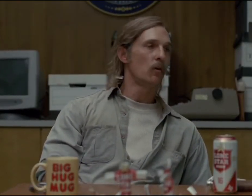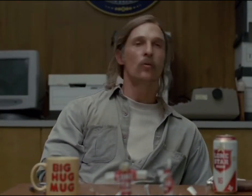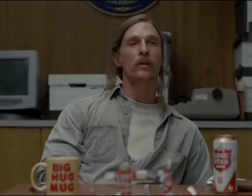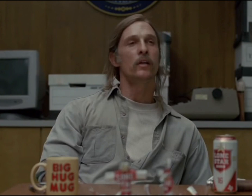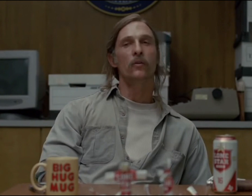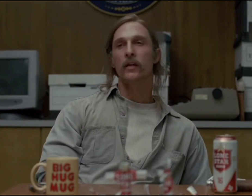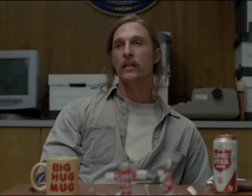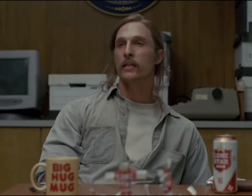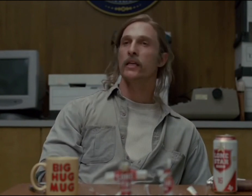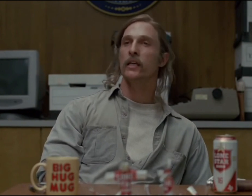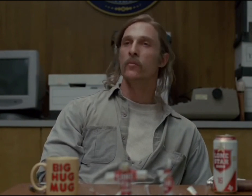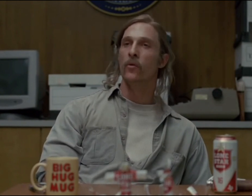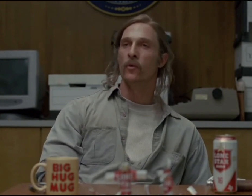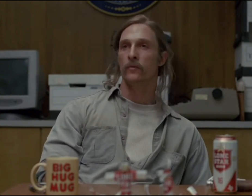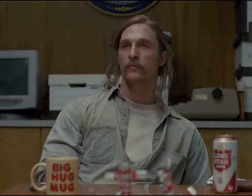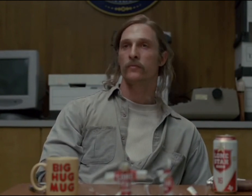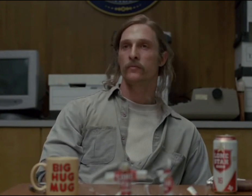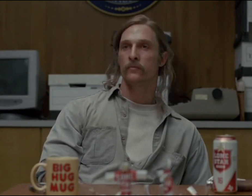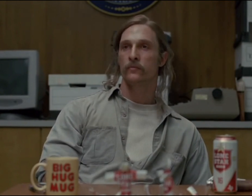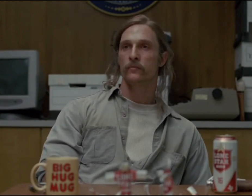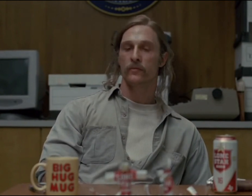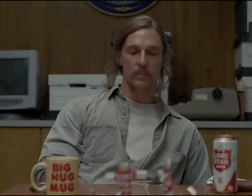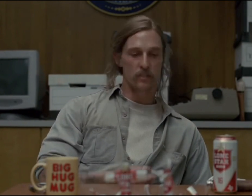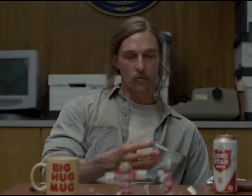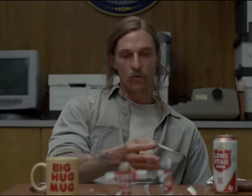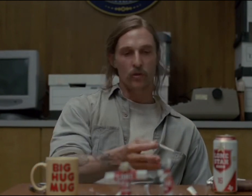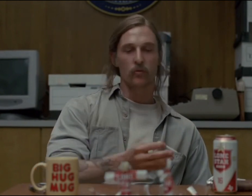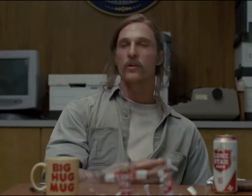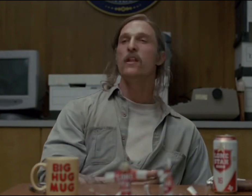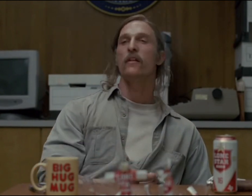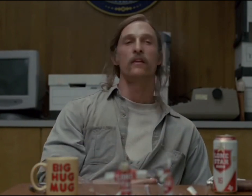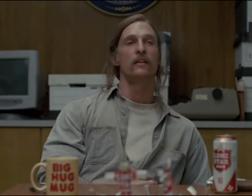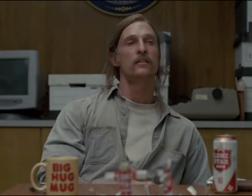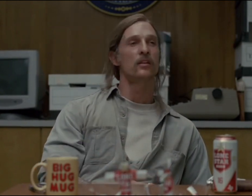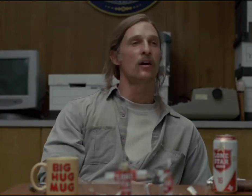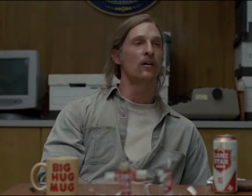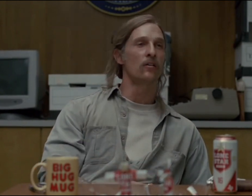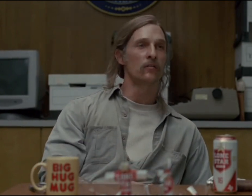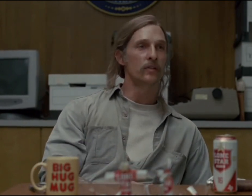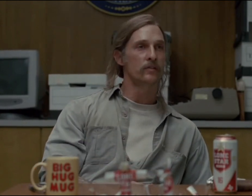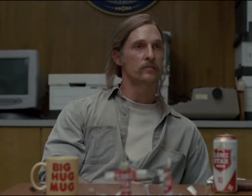Dog, I don't wanna know anything anymore. This is a world where nothin' is solved.